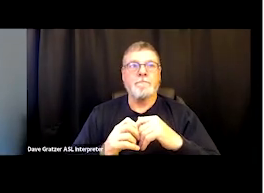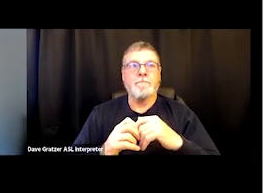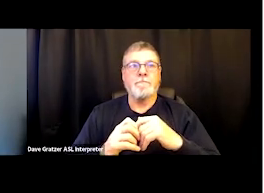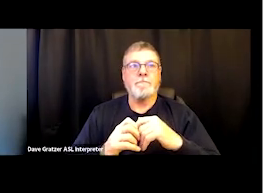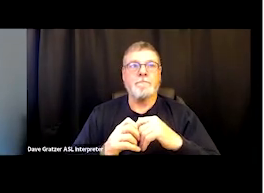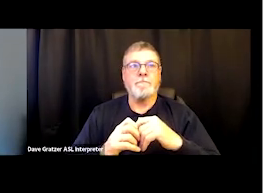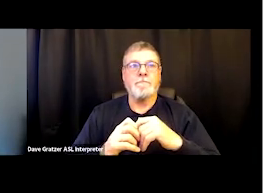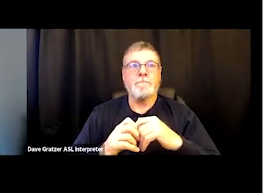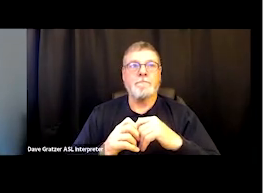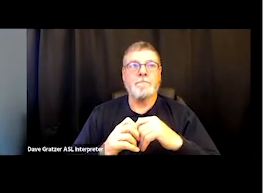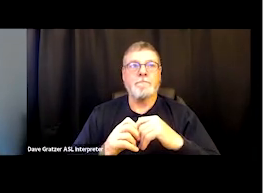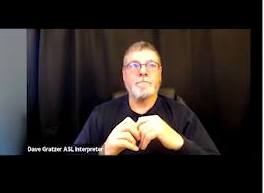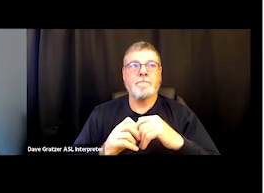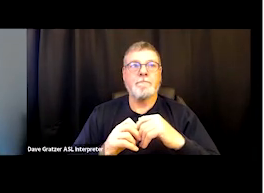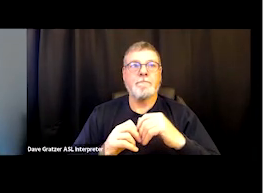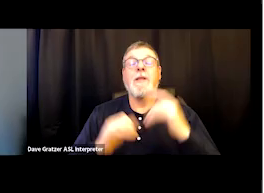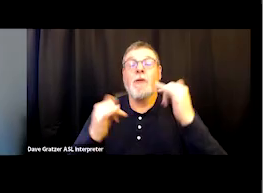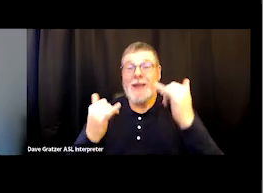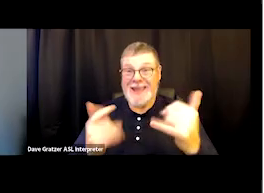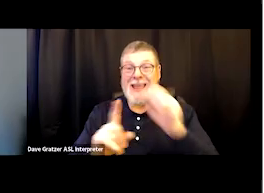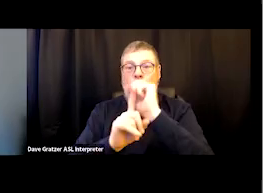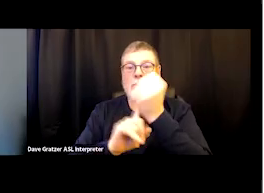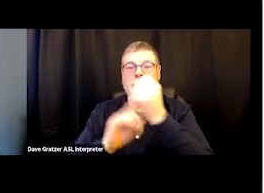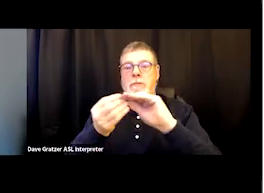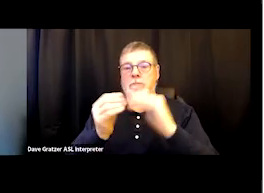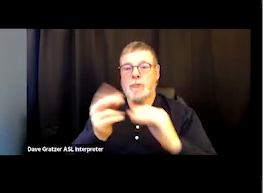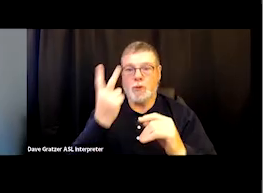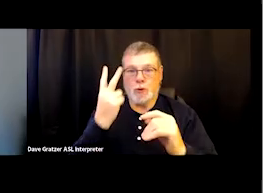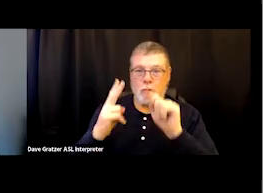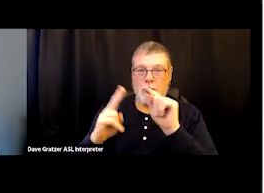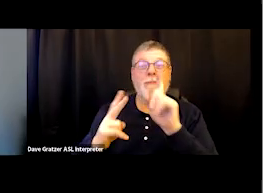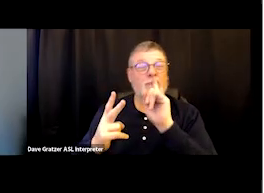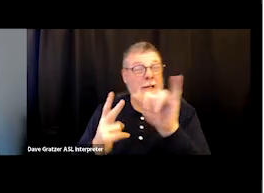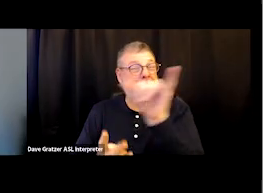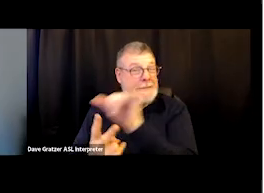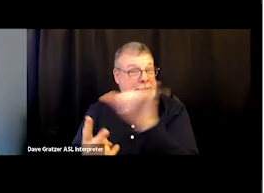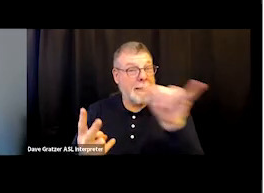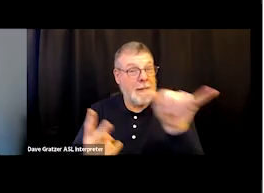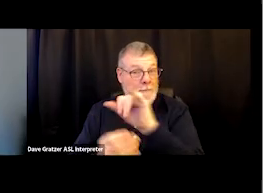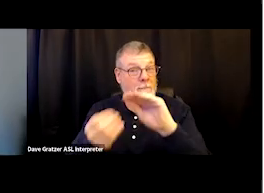Okay, so this is scenario number two, and it's pretty similar to scenario number one,